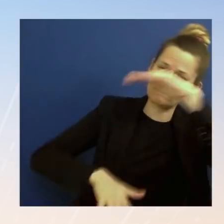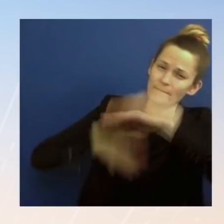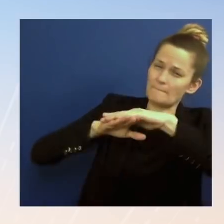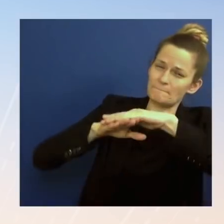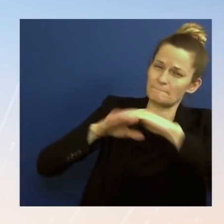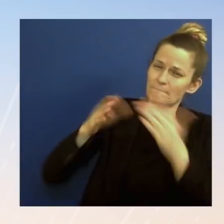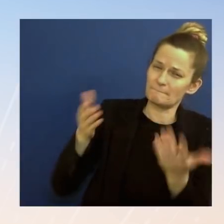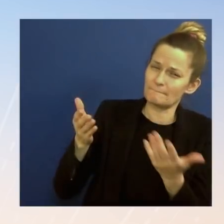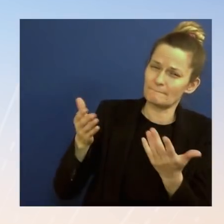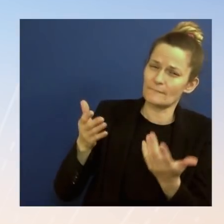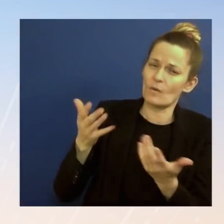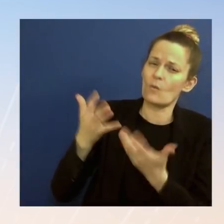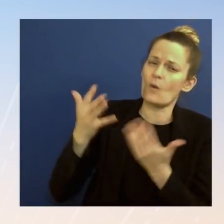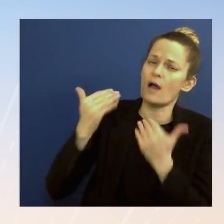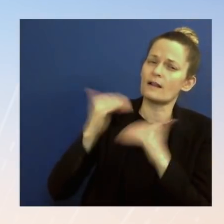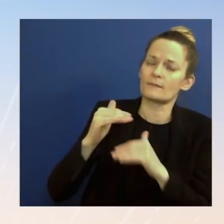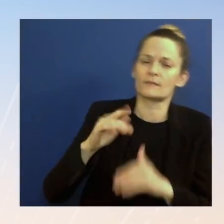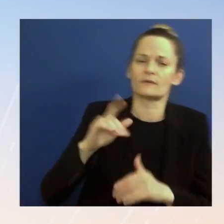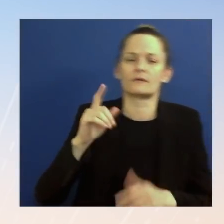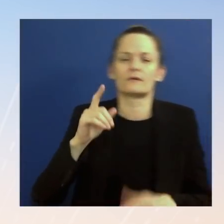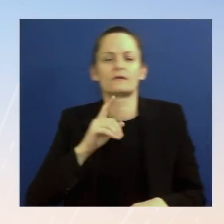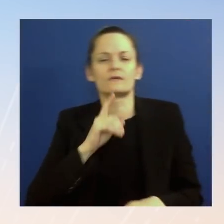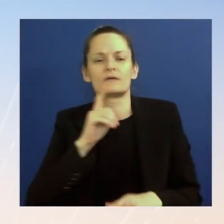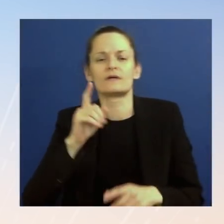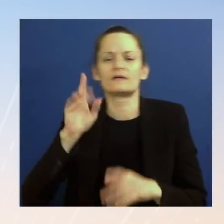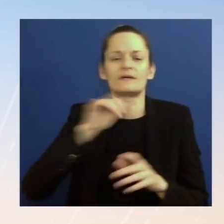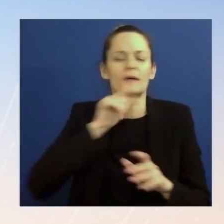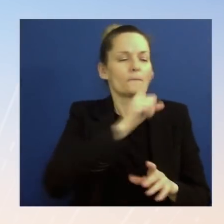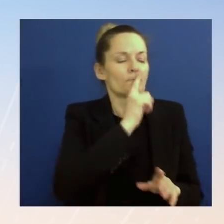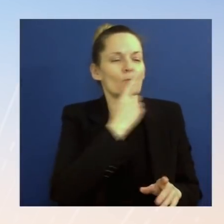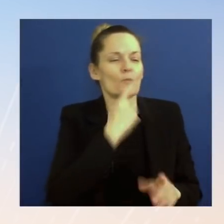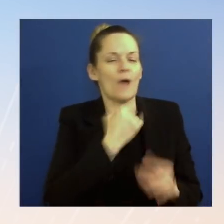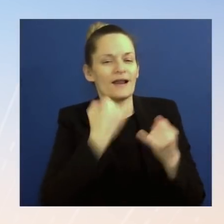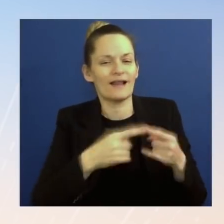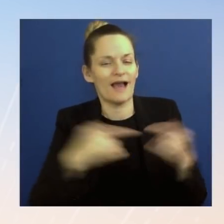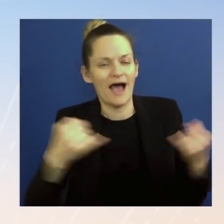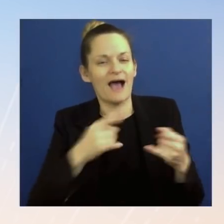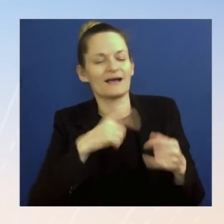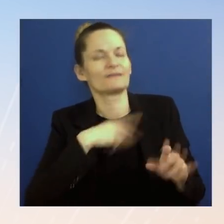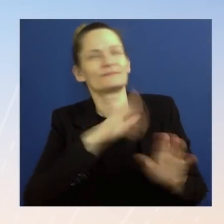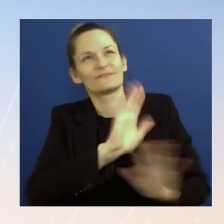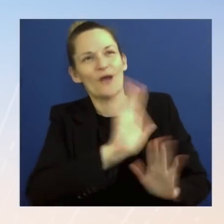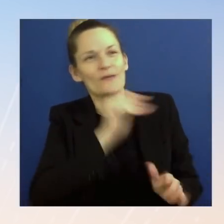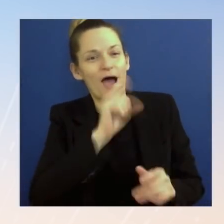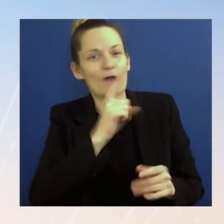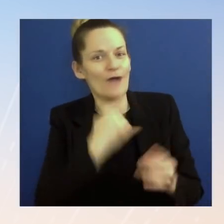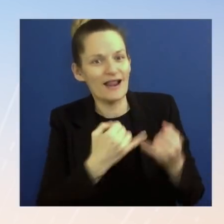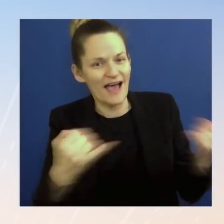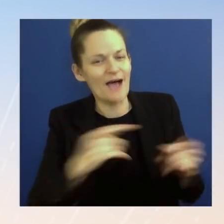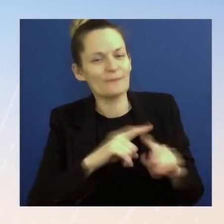It's okay. So it's a good question. We don't have -- I don't have a prediction from here, in terms of what it could look like.